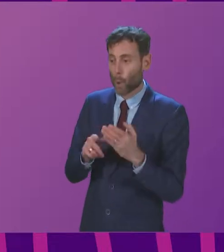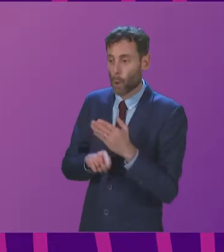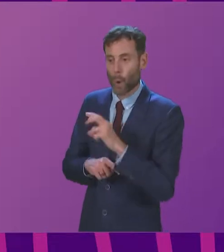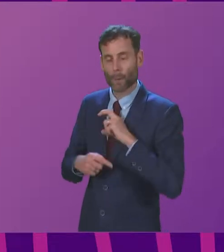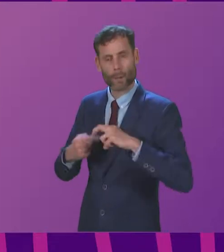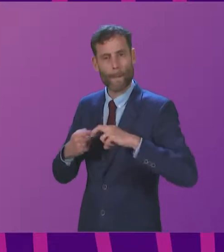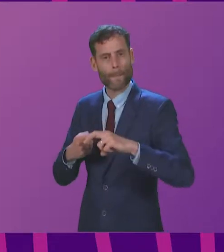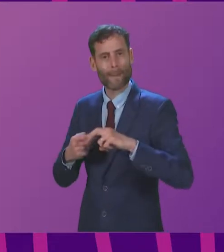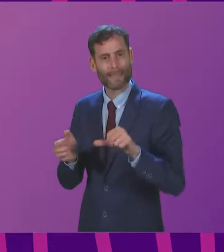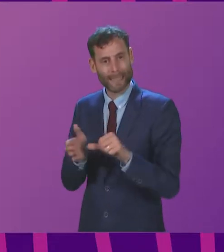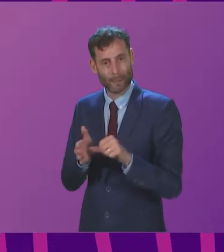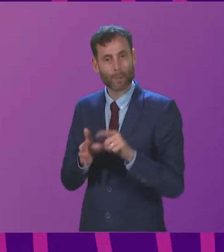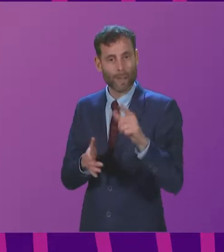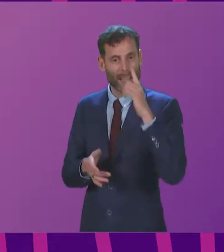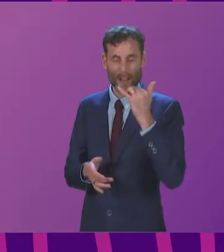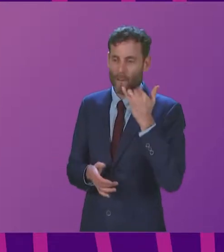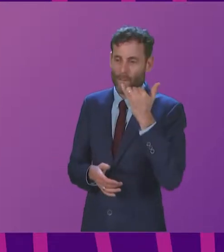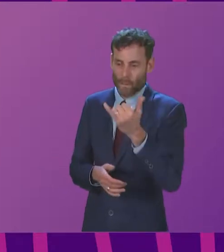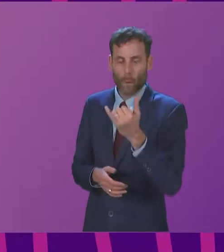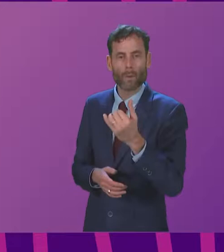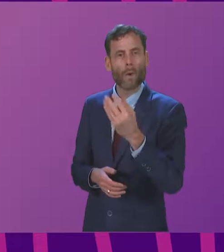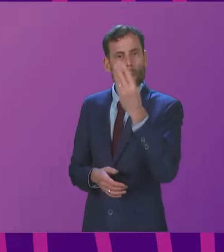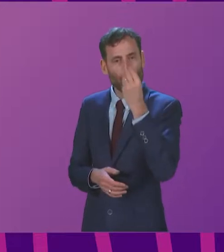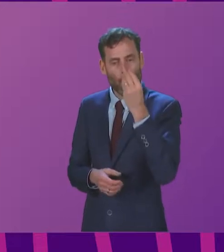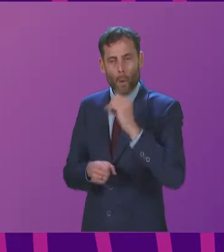flu and Covid inquiries line for help with arranging support. We are also